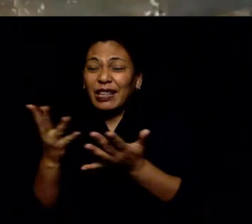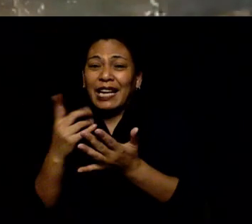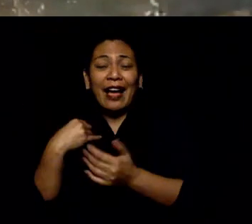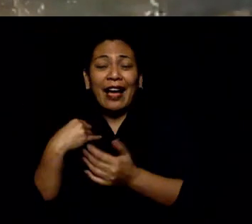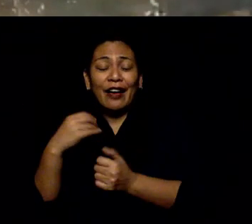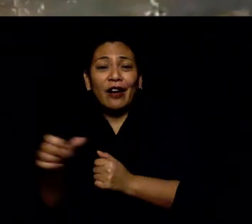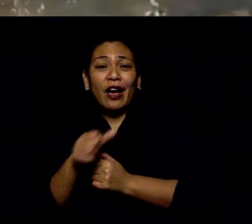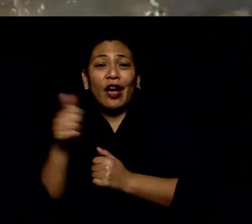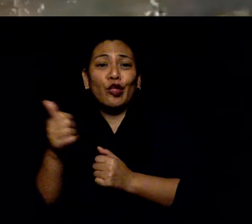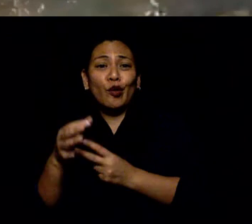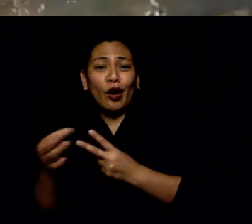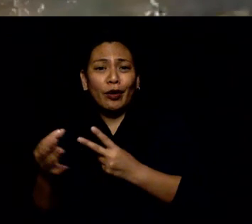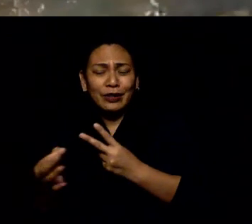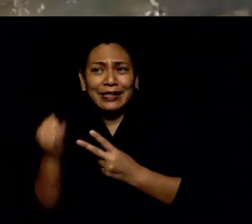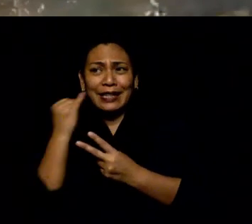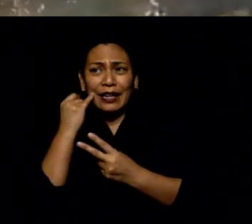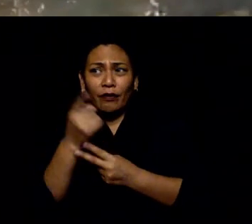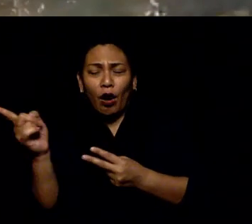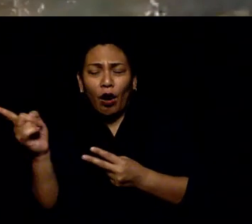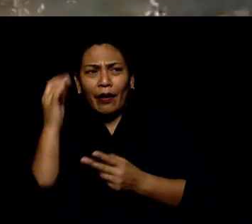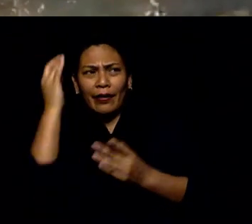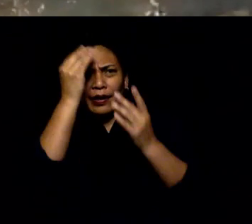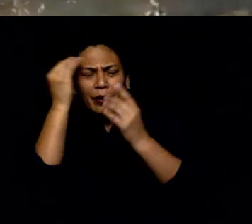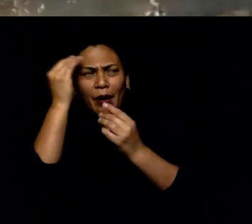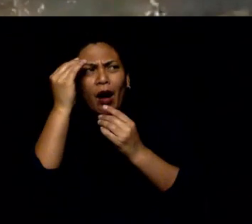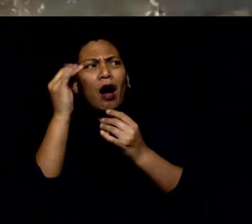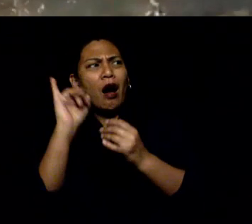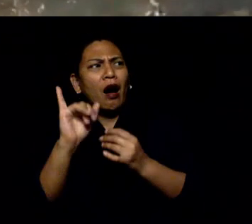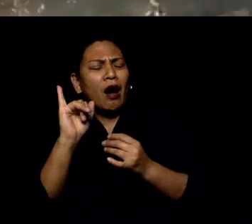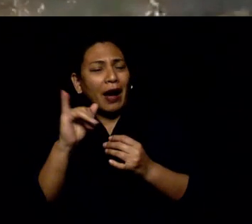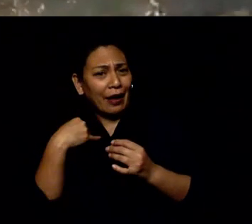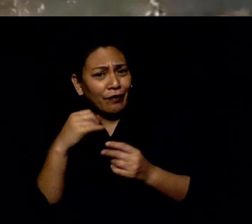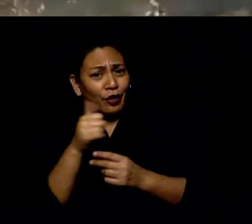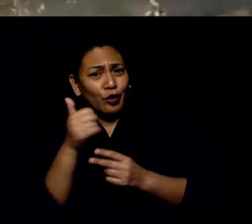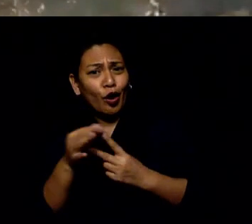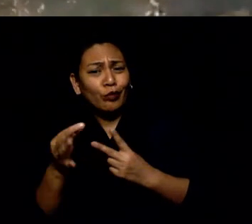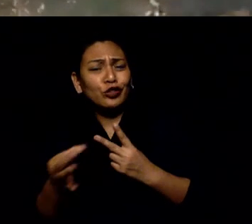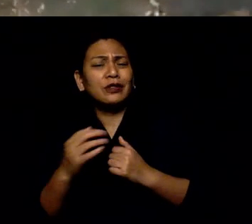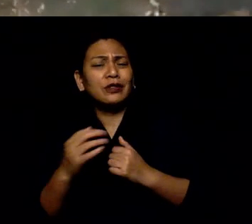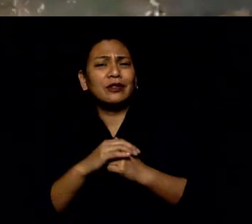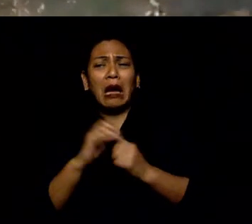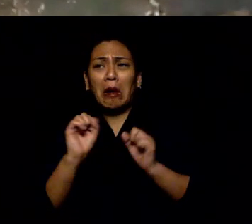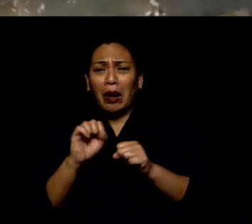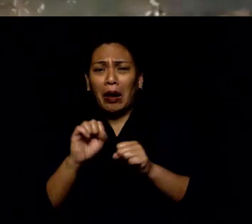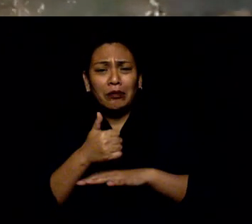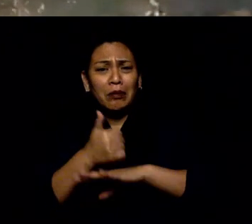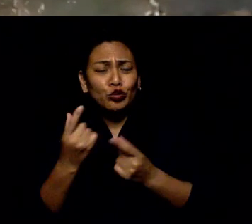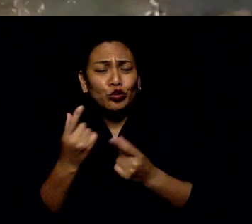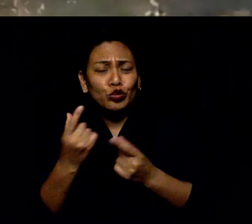are thinking about them and even trying to implement them, is something very useful. Yeah, for sure.